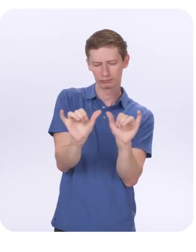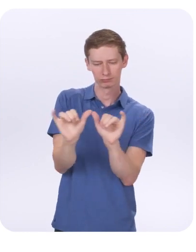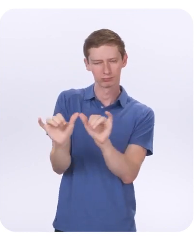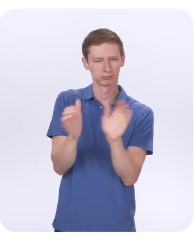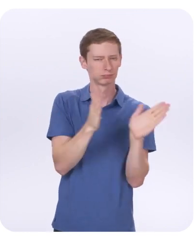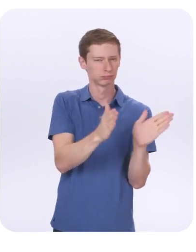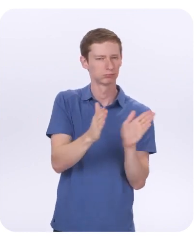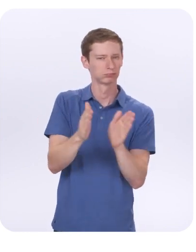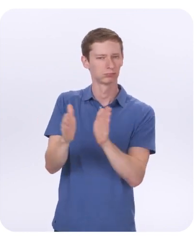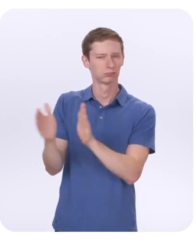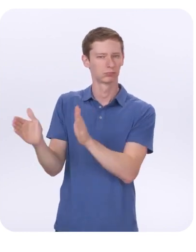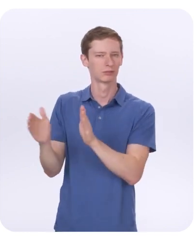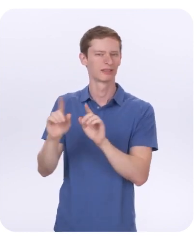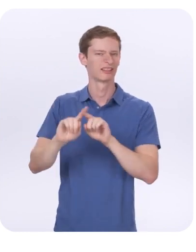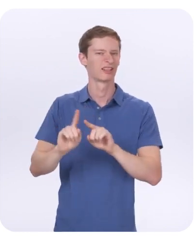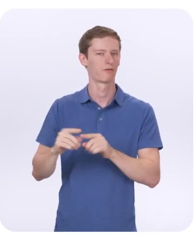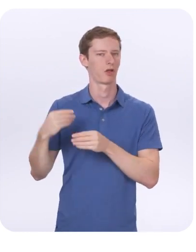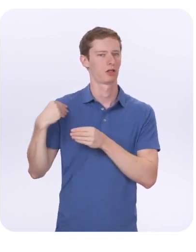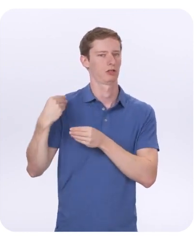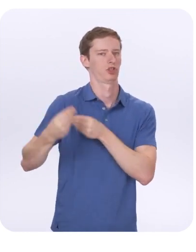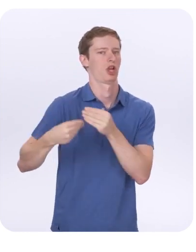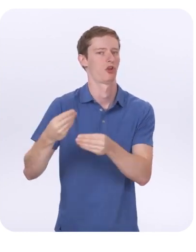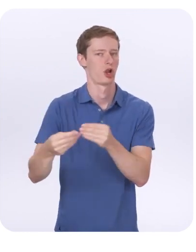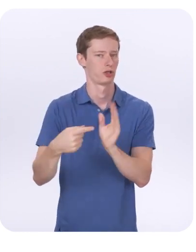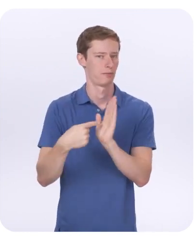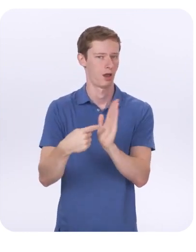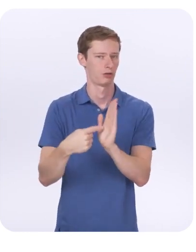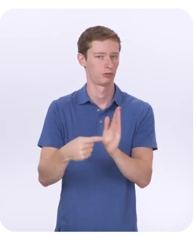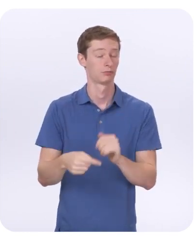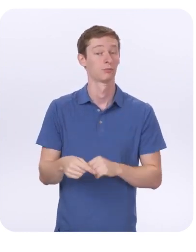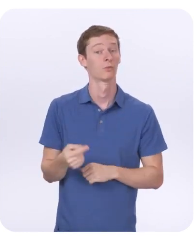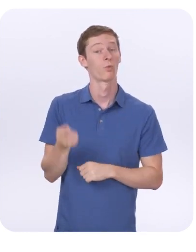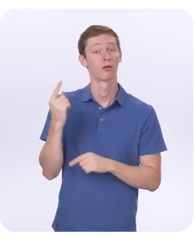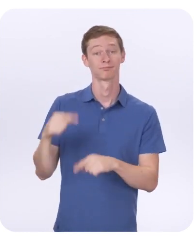and consists in completing functions from their docstring and signature.